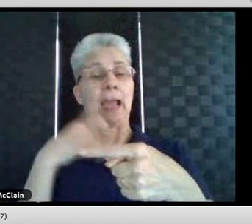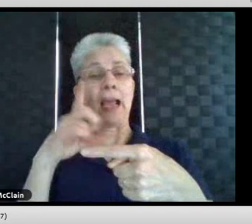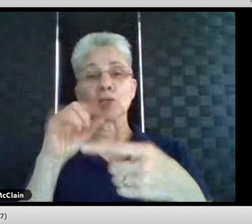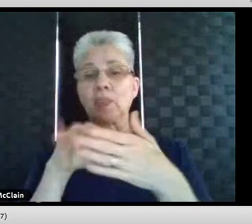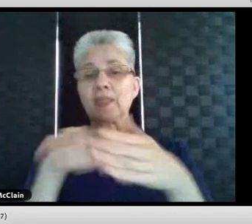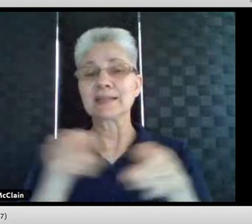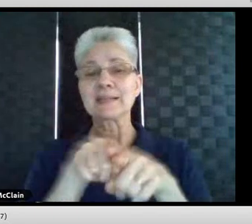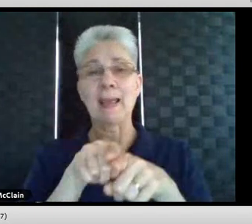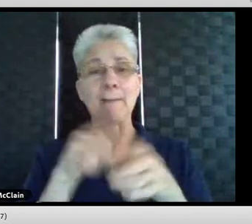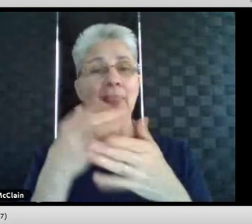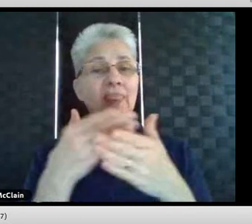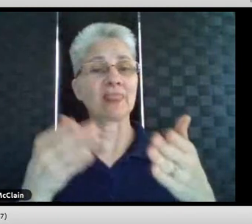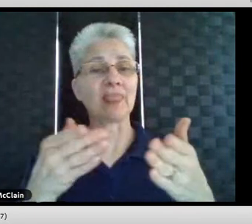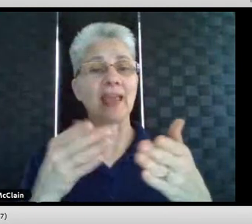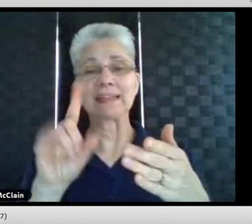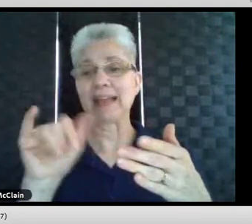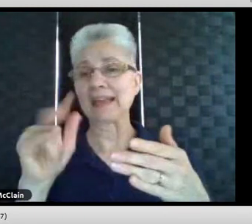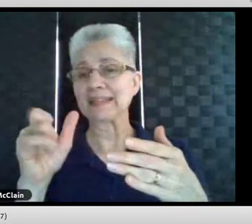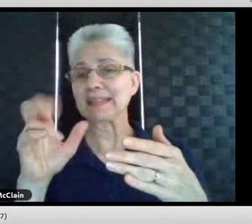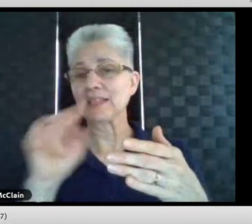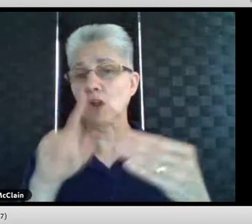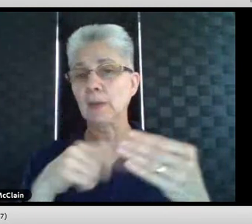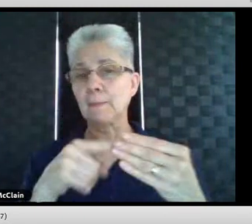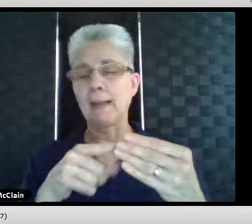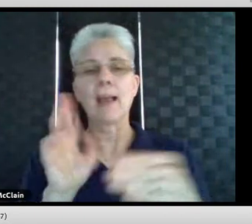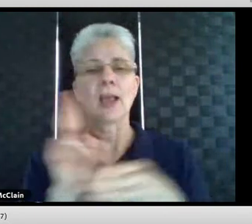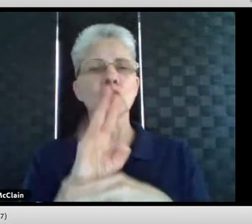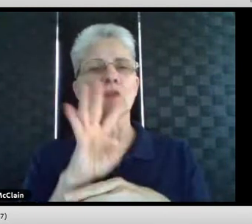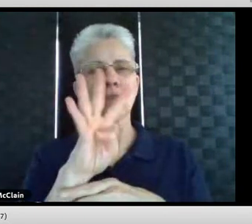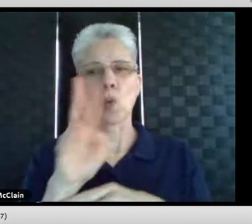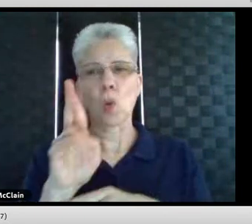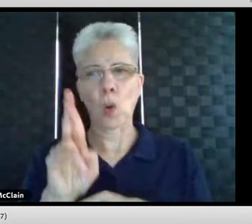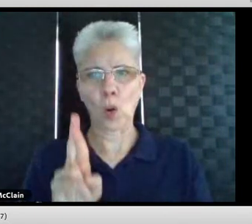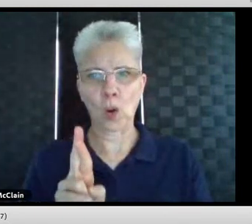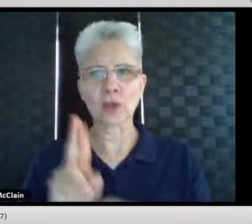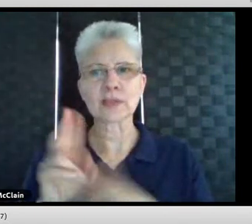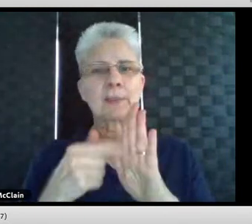exact thing that Tyckoson talked about. I use the four Rs, and sometimes I have to repeat